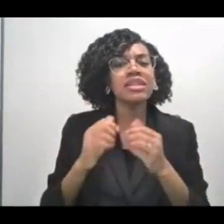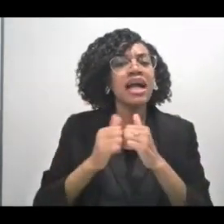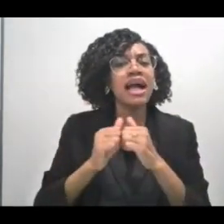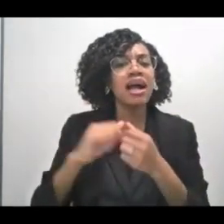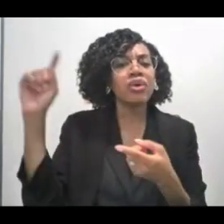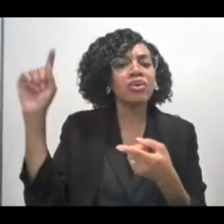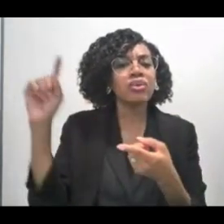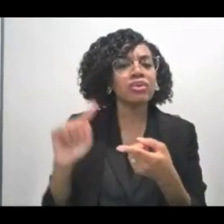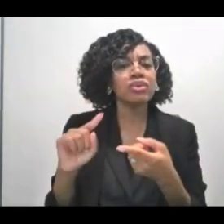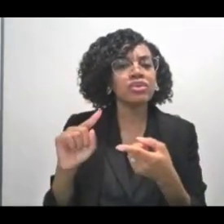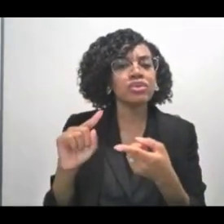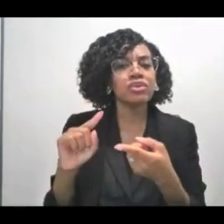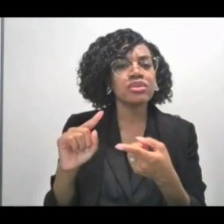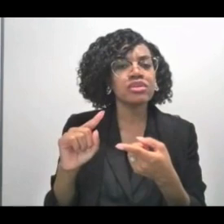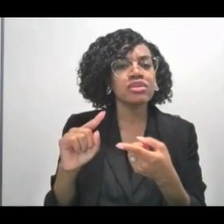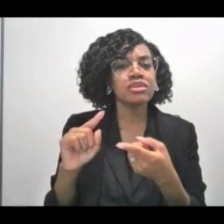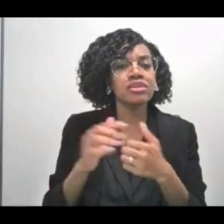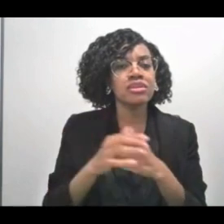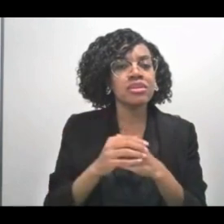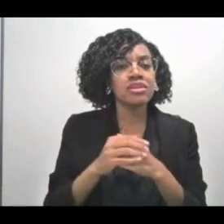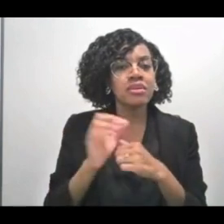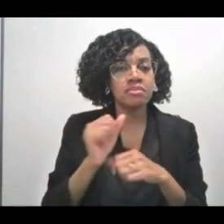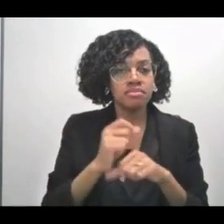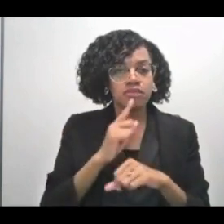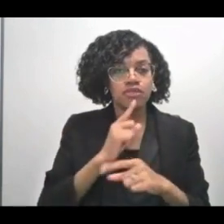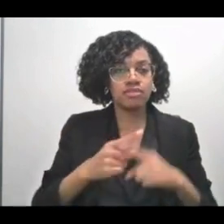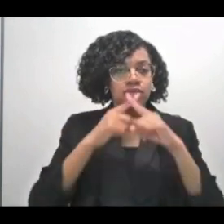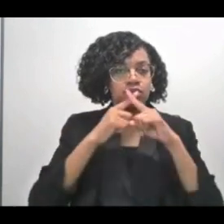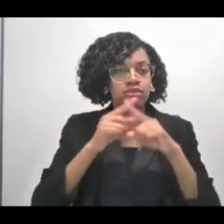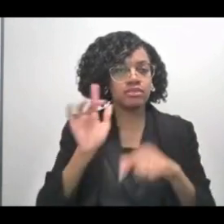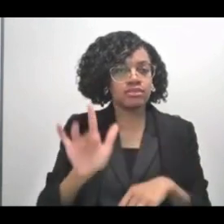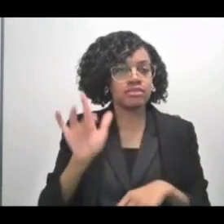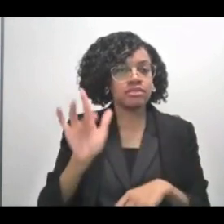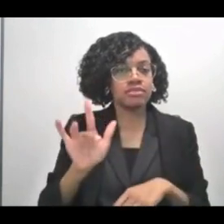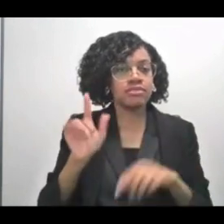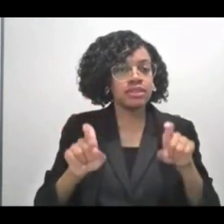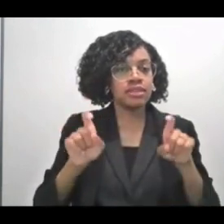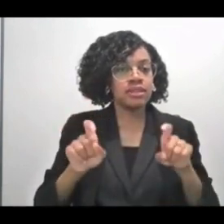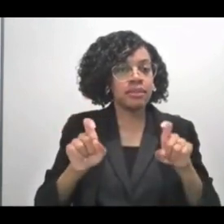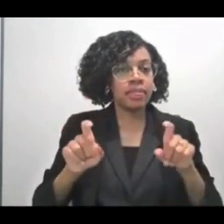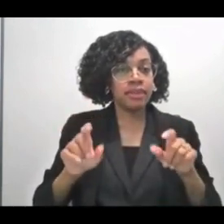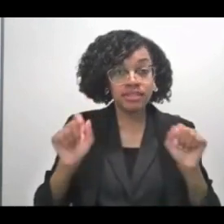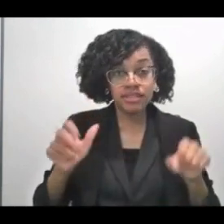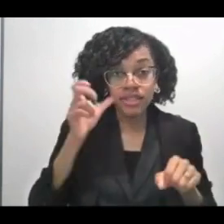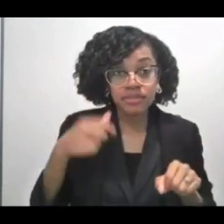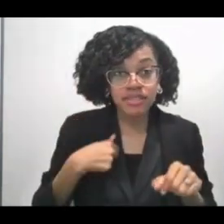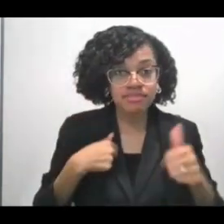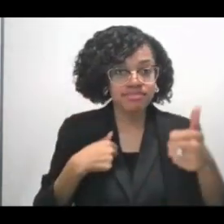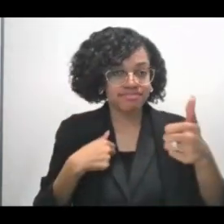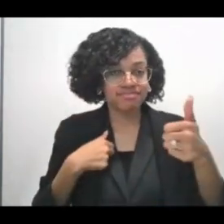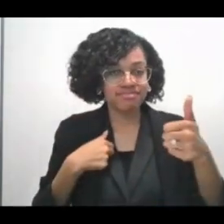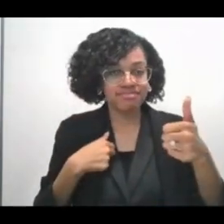Oops, I may have muted Can you hear me? I'll just ask this. But